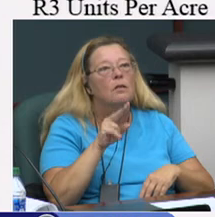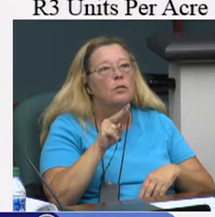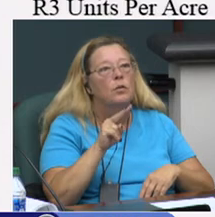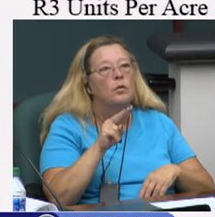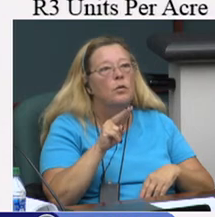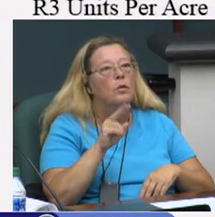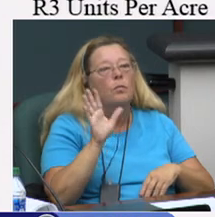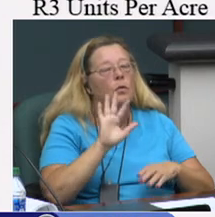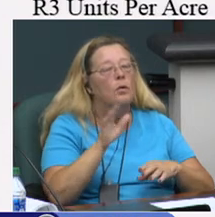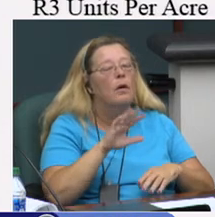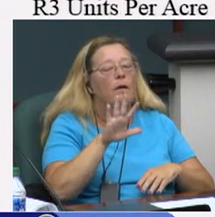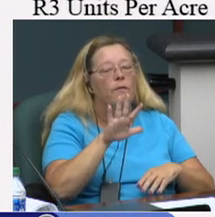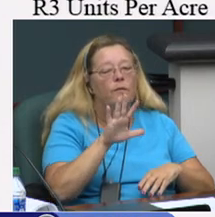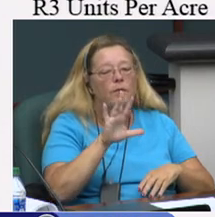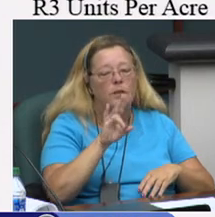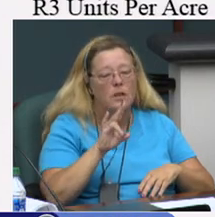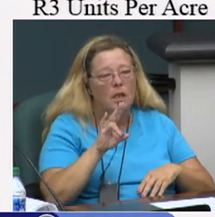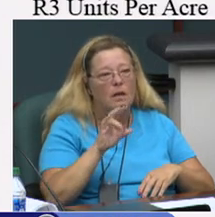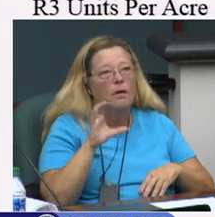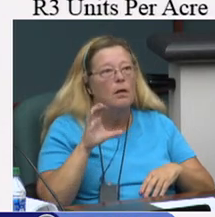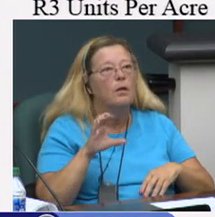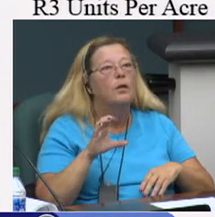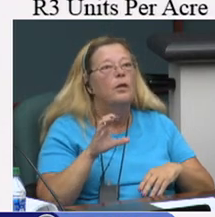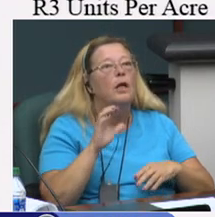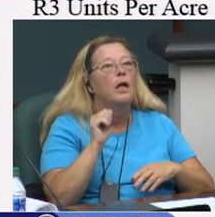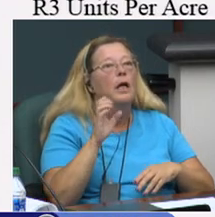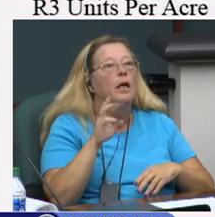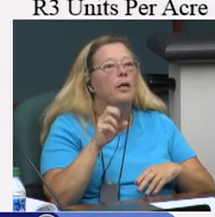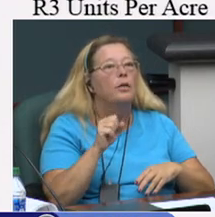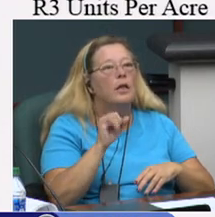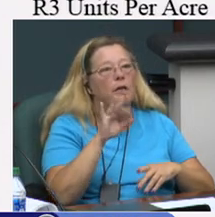5700 acres if you break that out to units per acre